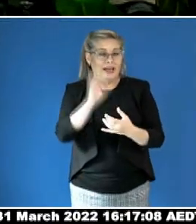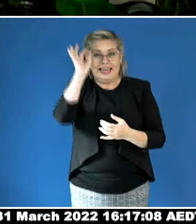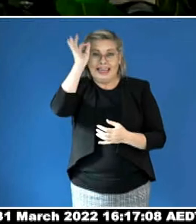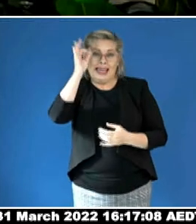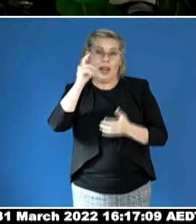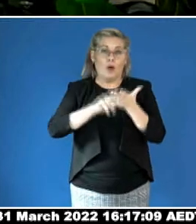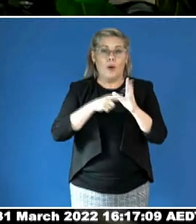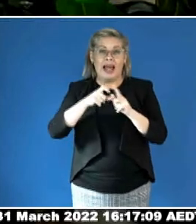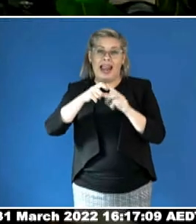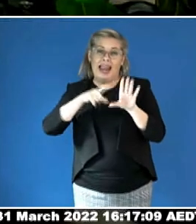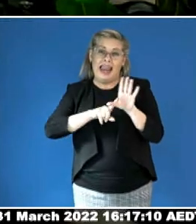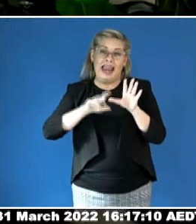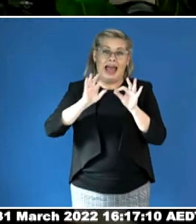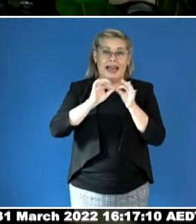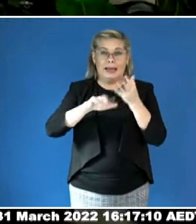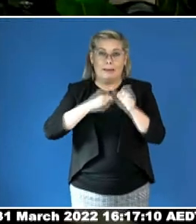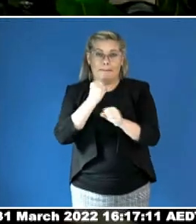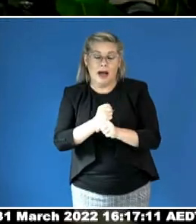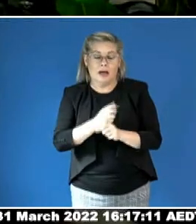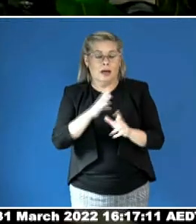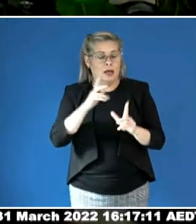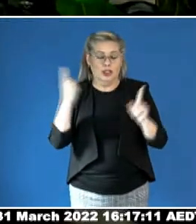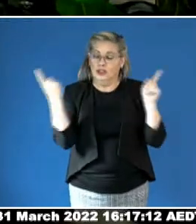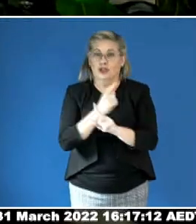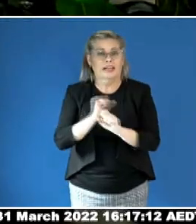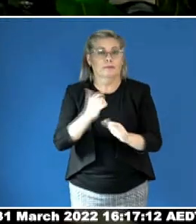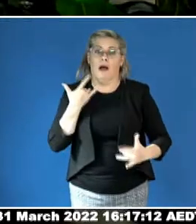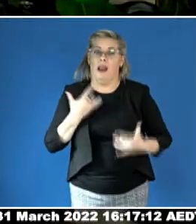I did not want my daughter to experience the same lonely isolated life I did as an